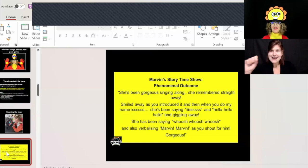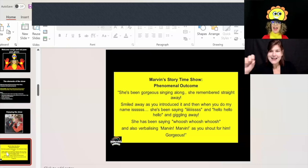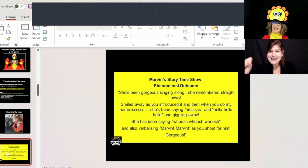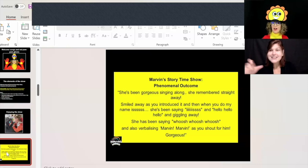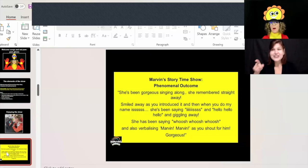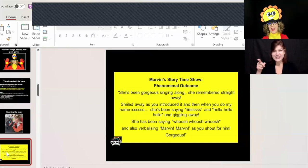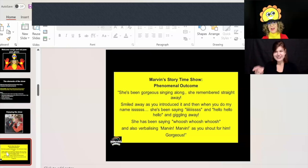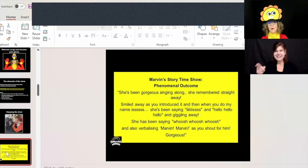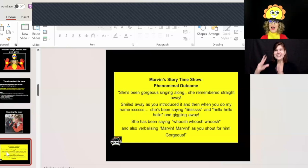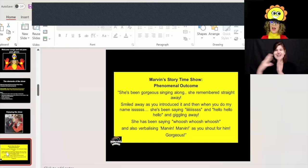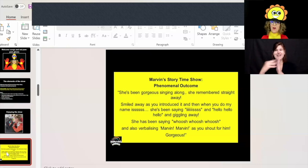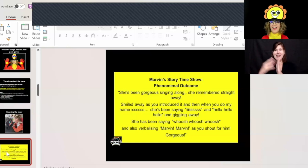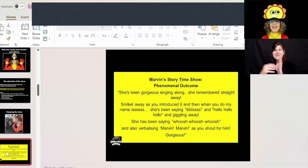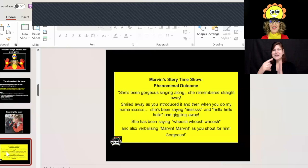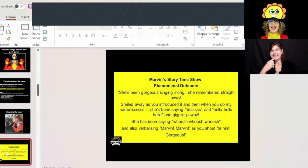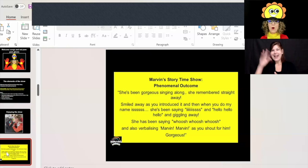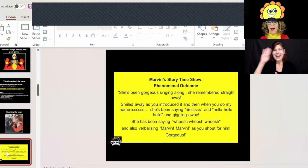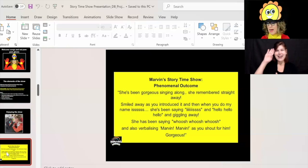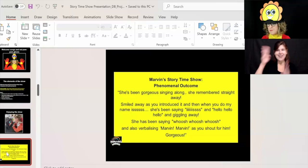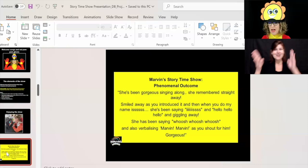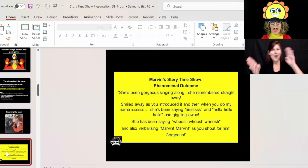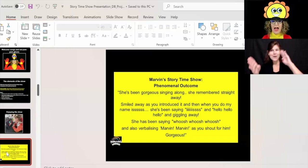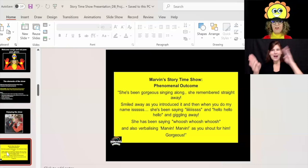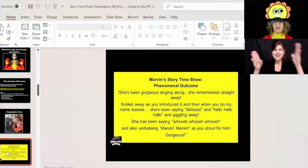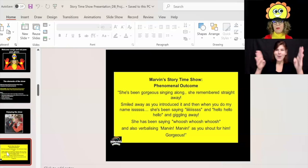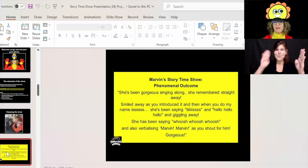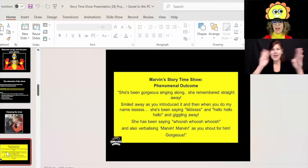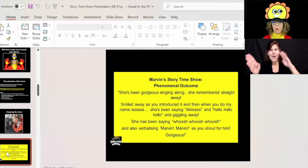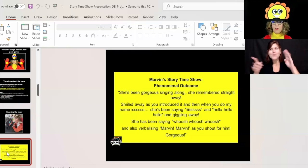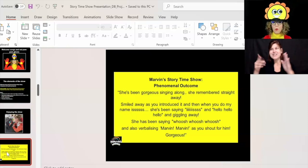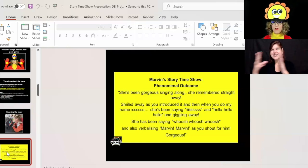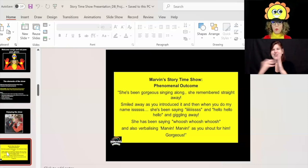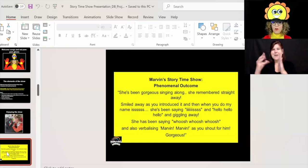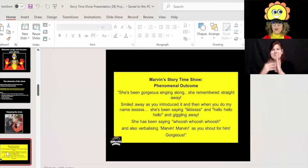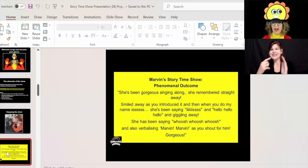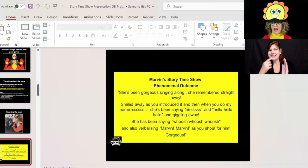and 'Hello, hello, hello,' and giggling away. And she's been saying, 'Whoosh, whoosh, whoosh.'